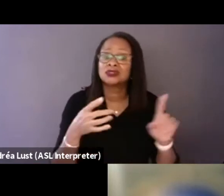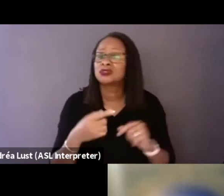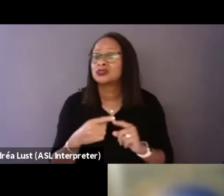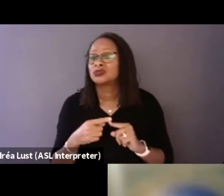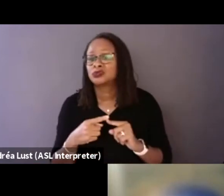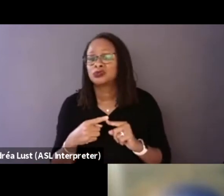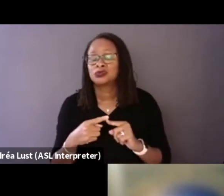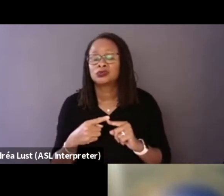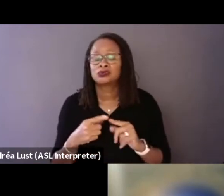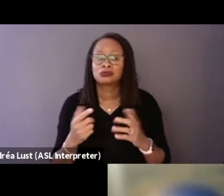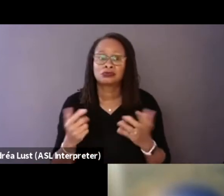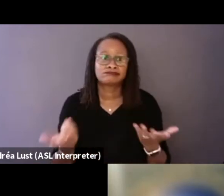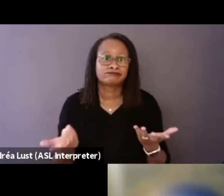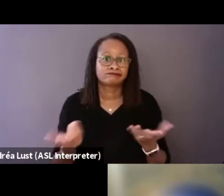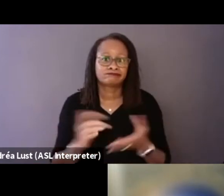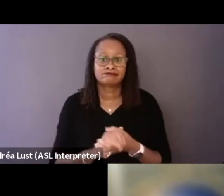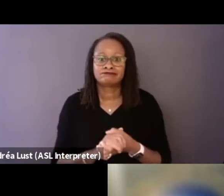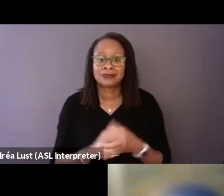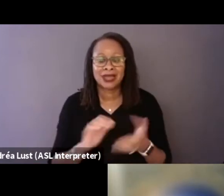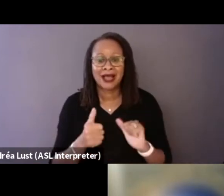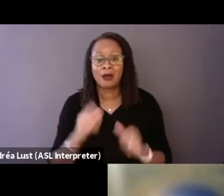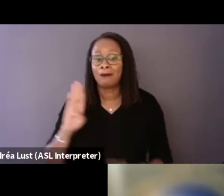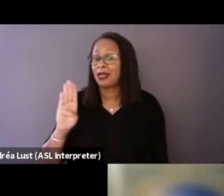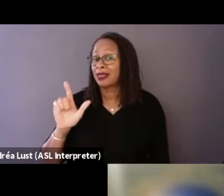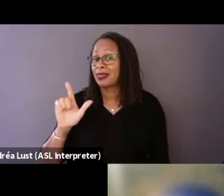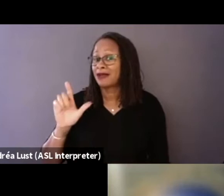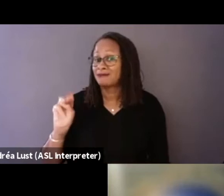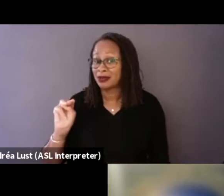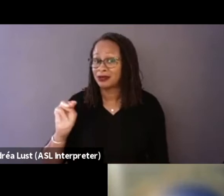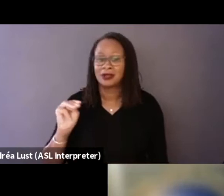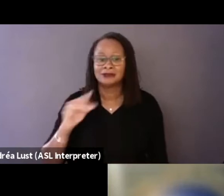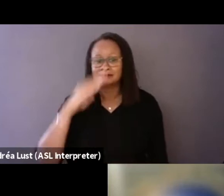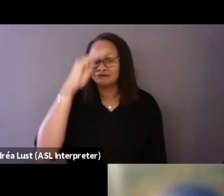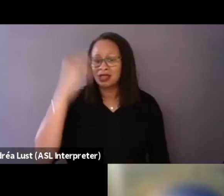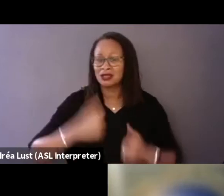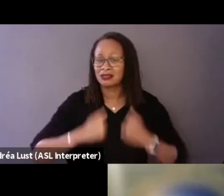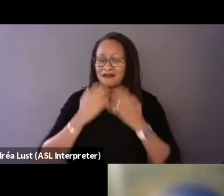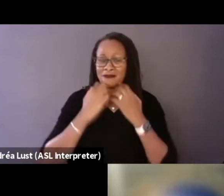to the way that the Black Lives Matter movement erupted into the mainstream.